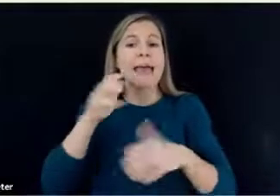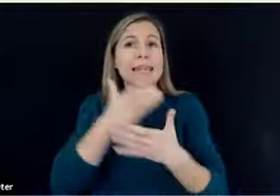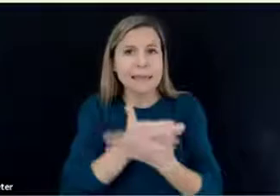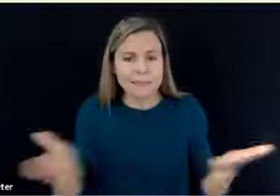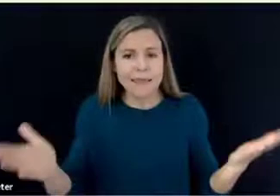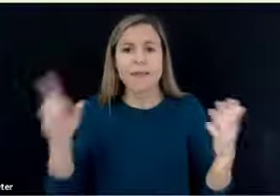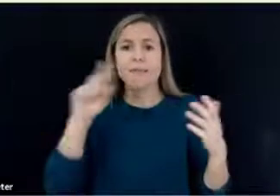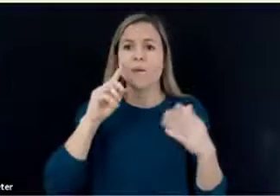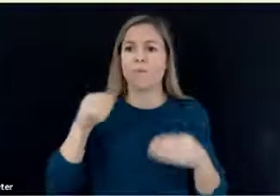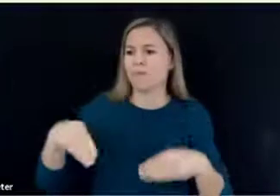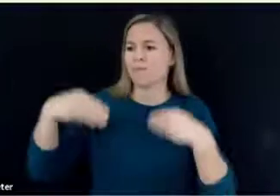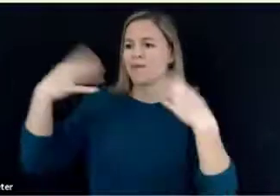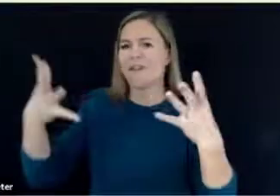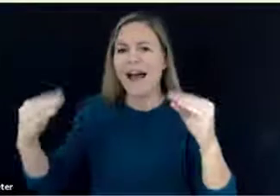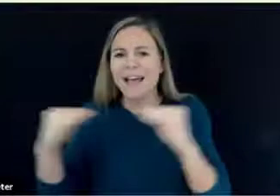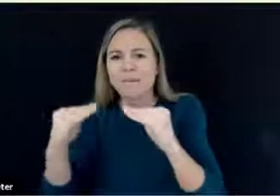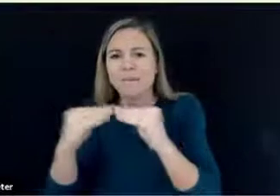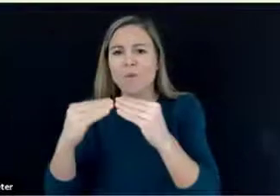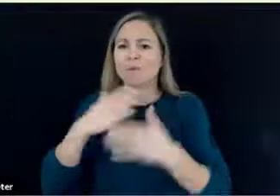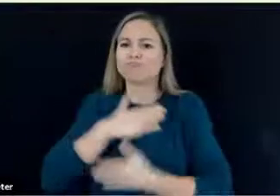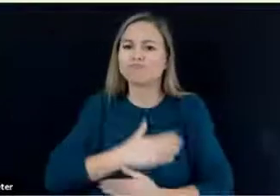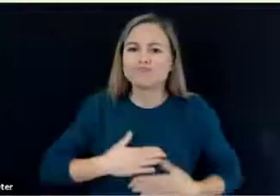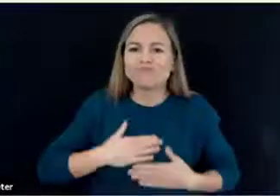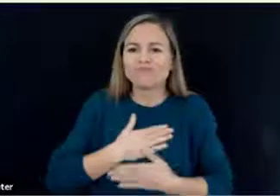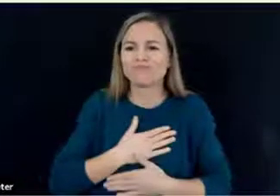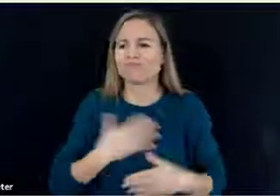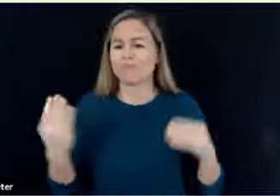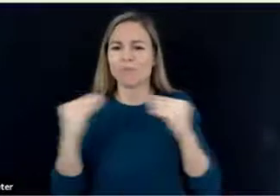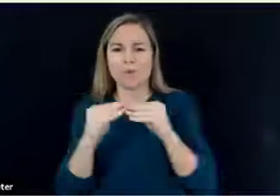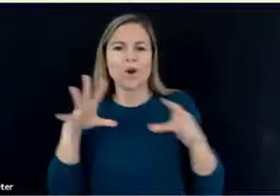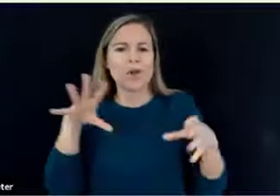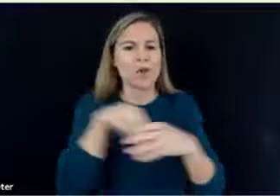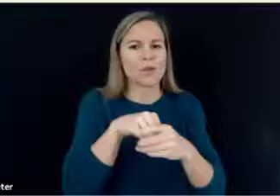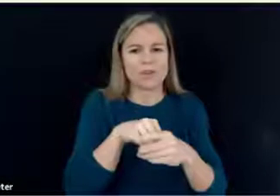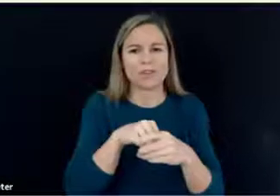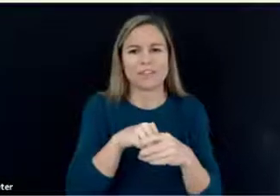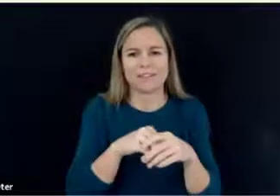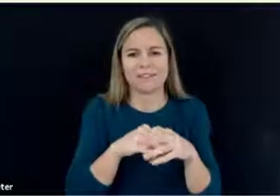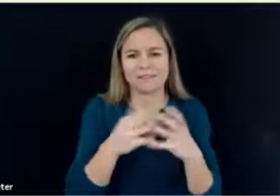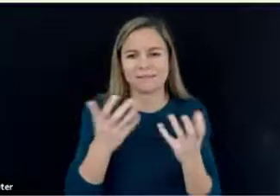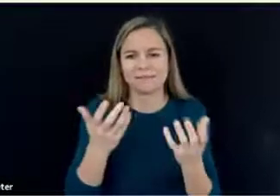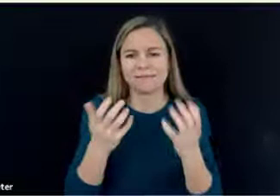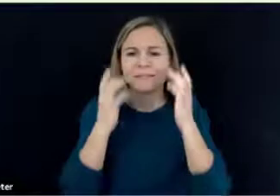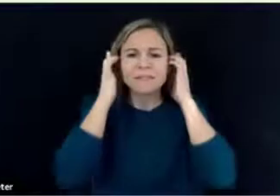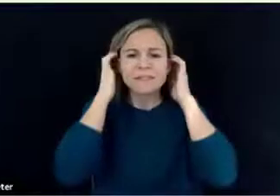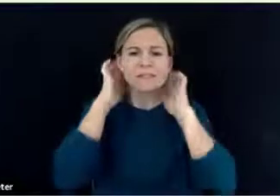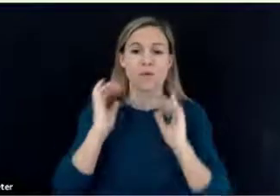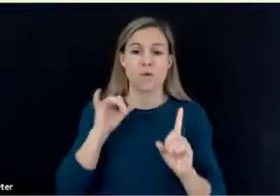of joy and inclusion." So, this scientist-in-training